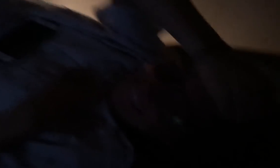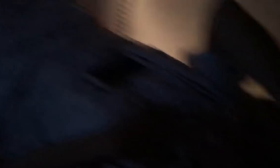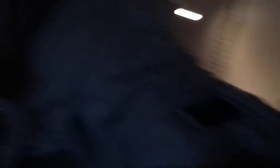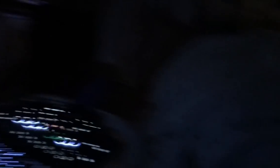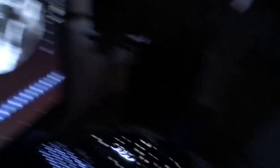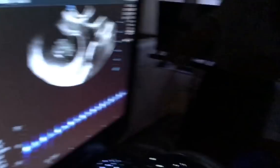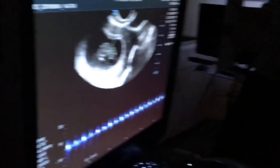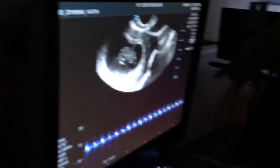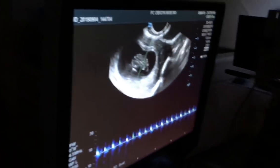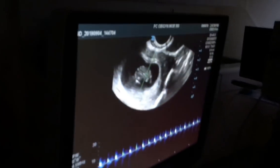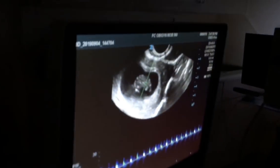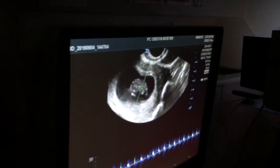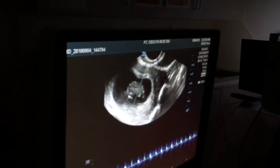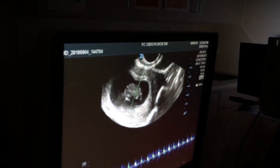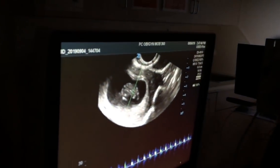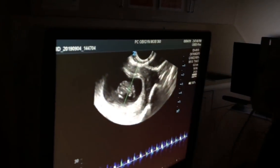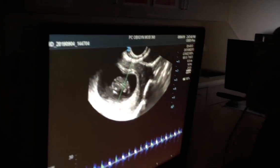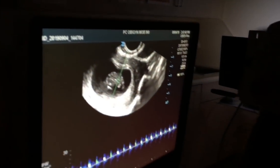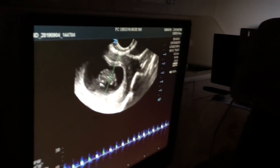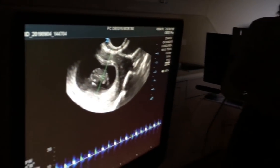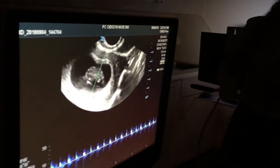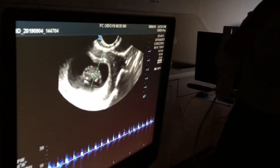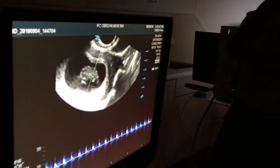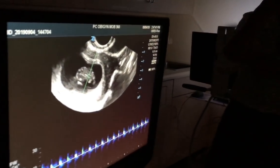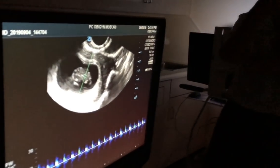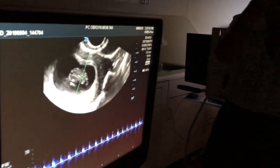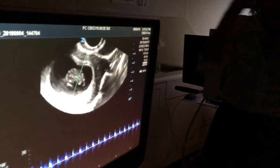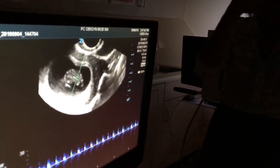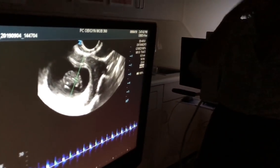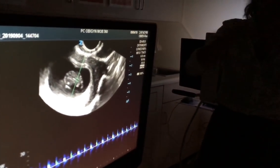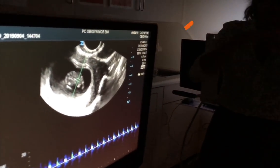Where I have the two green lines, on the green there, that's where the heart is.